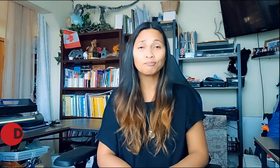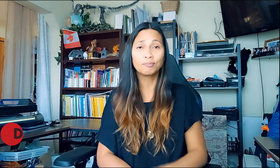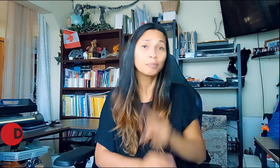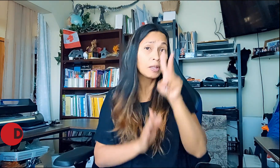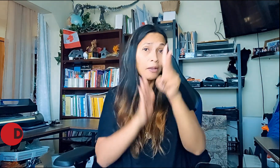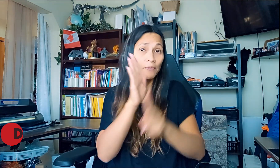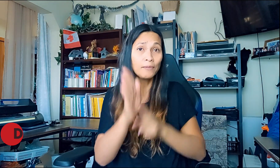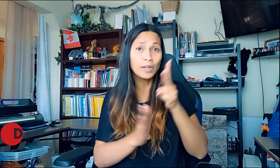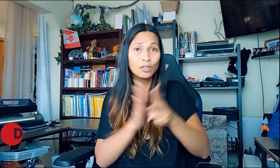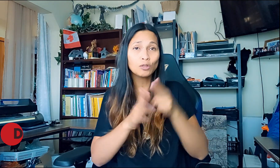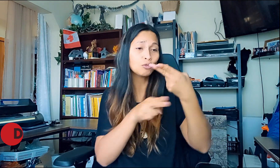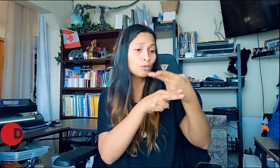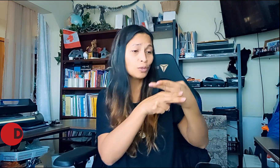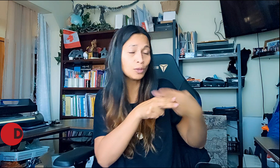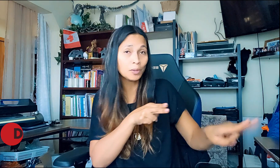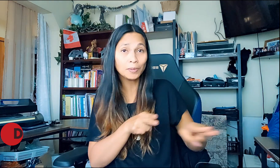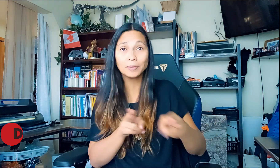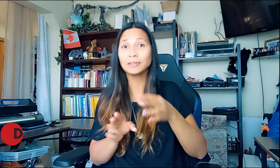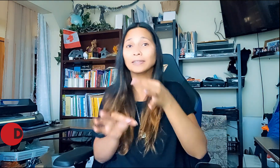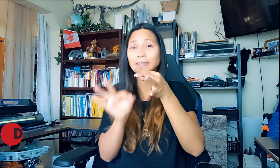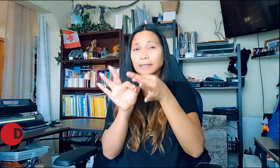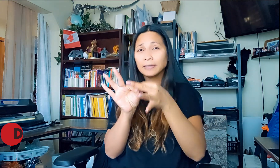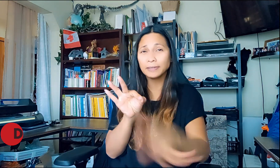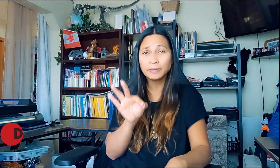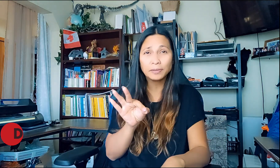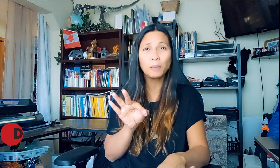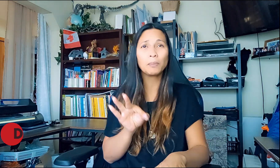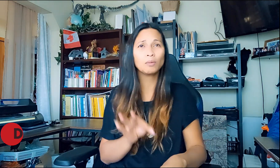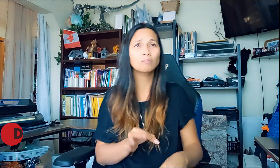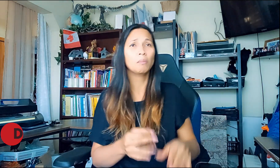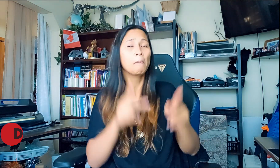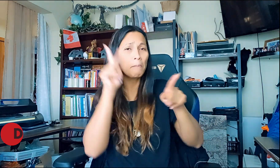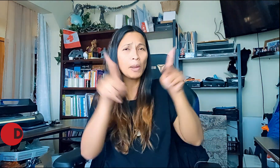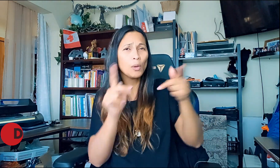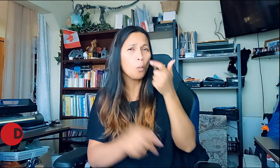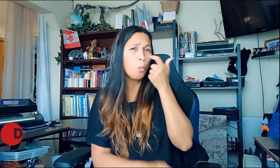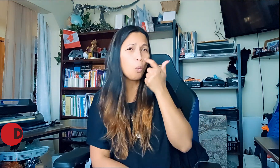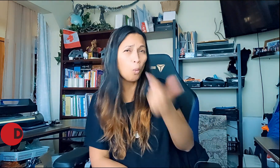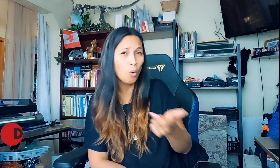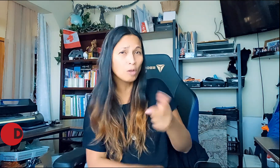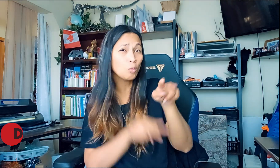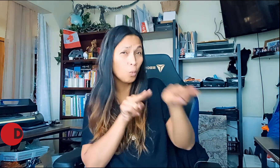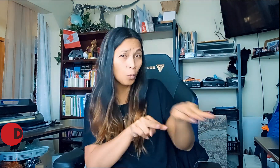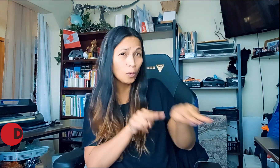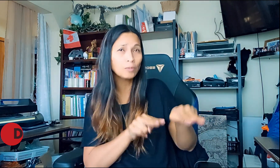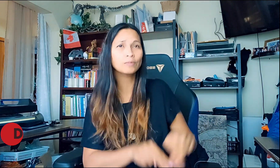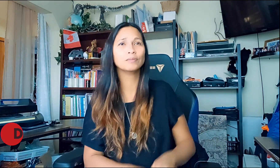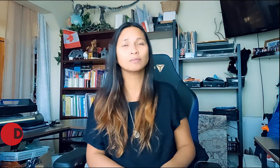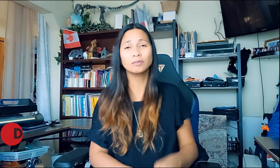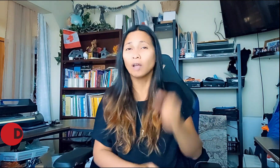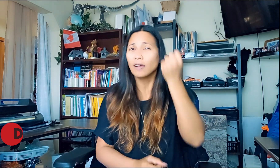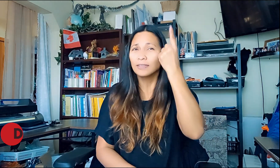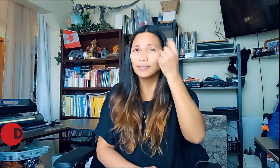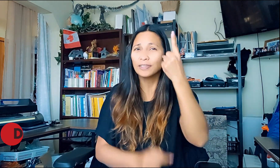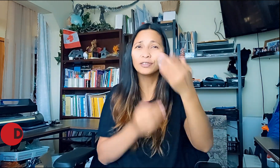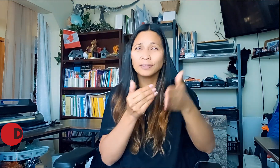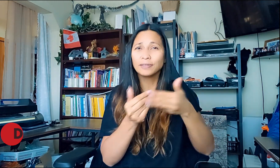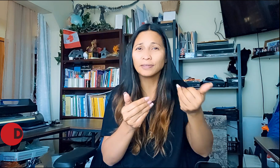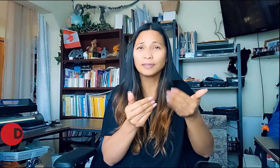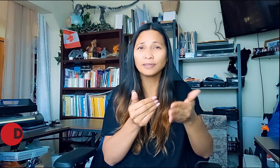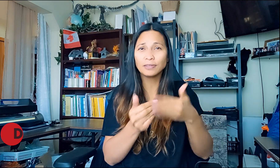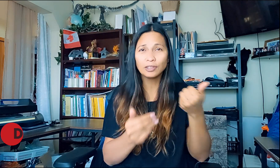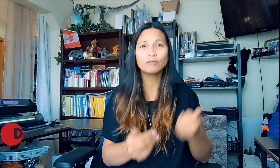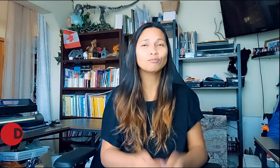I keep the videos short and simple so people can watch and understand easily.